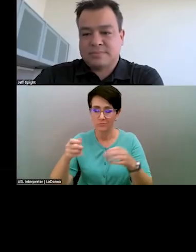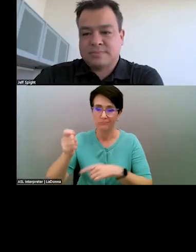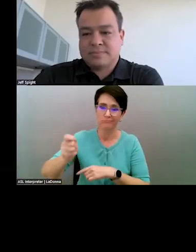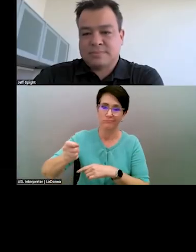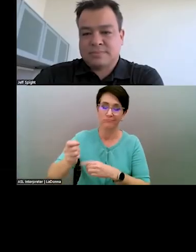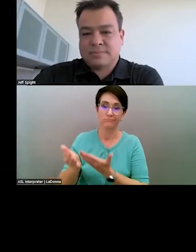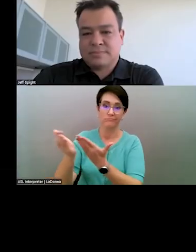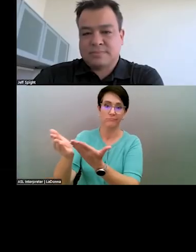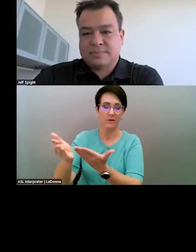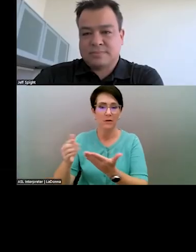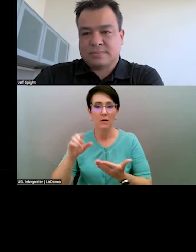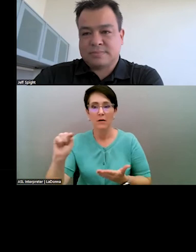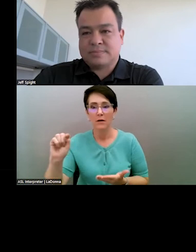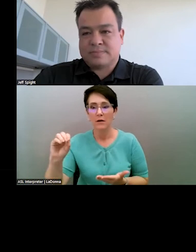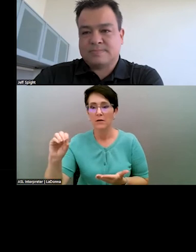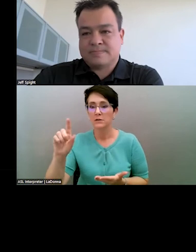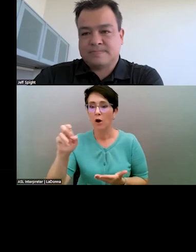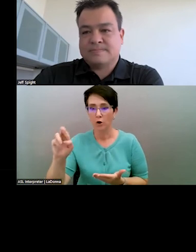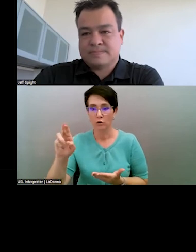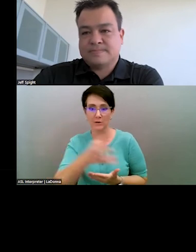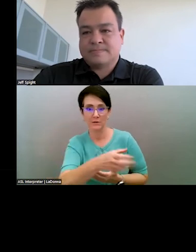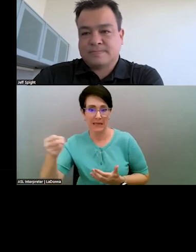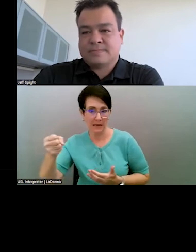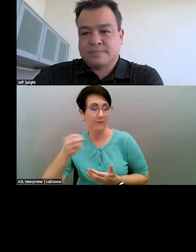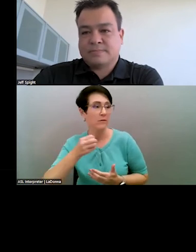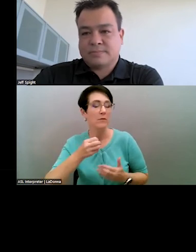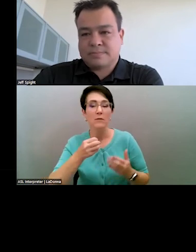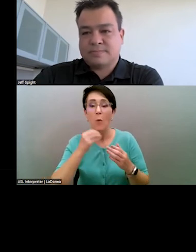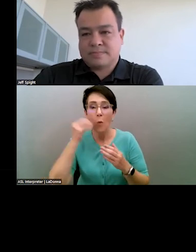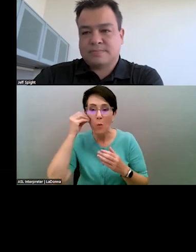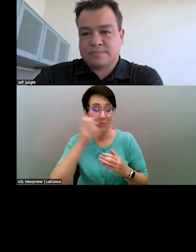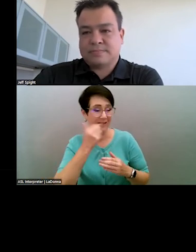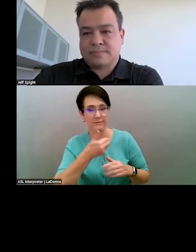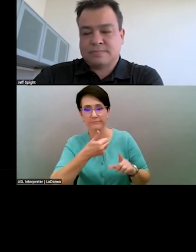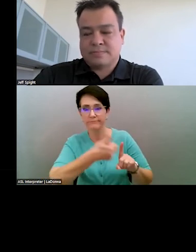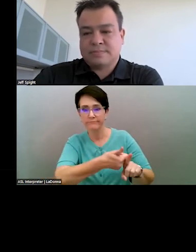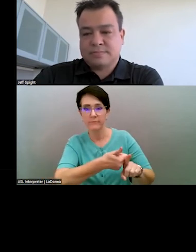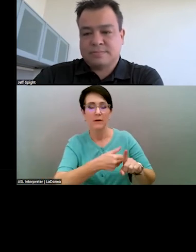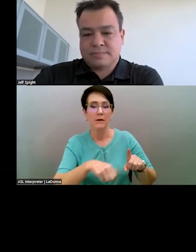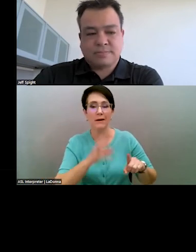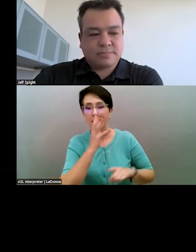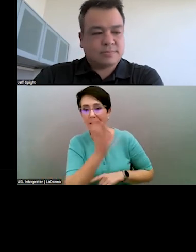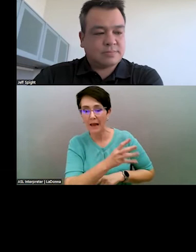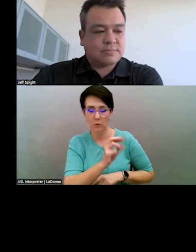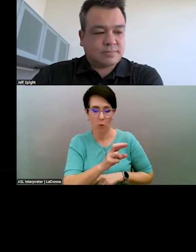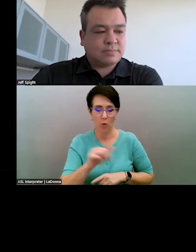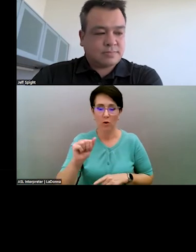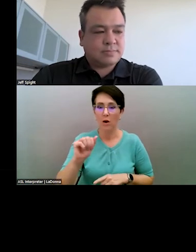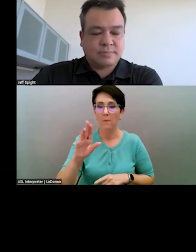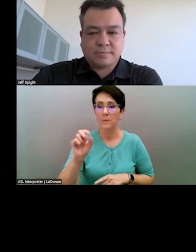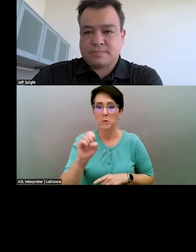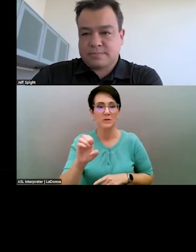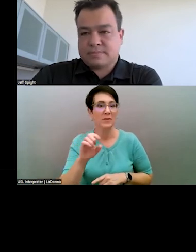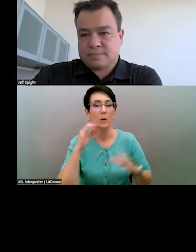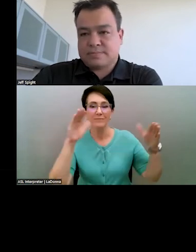BEING TAKEN FROM A HOME, EXPOSED TO NEGLECT, OR ABUSE. MENTAL HEALTH SYSTEM. BEHAVIORAL HEALTH.